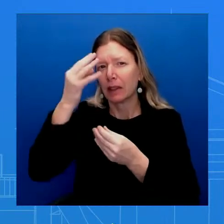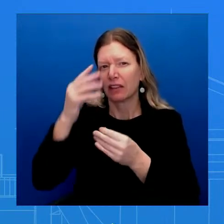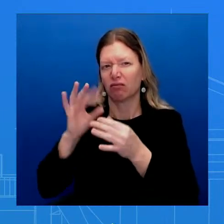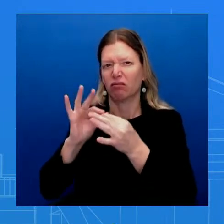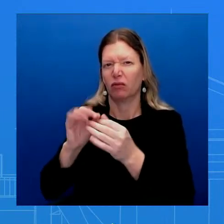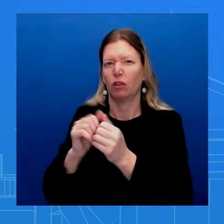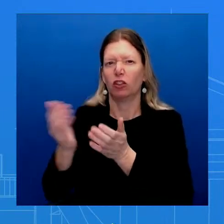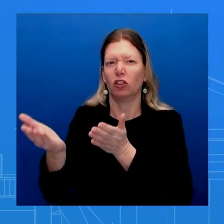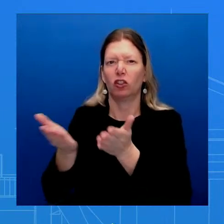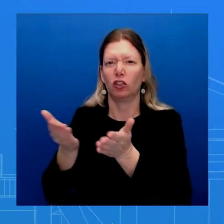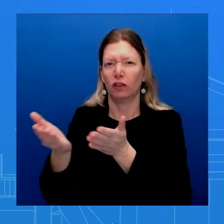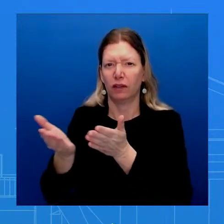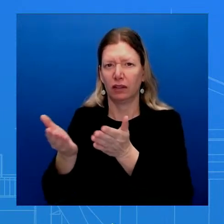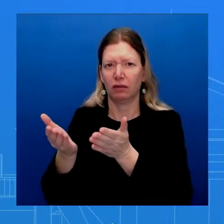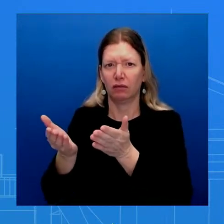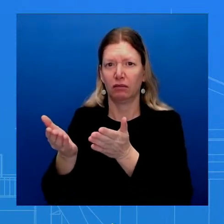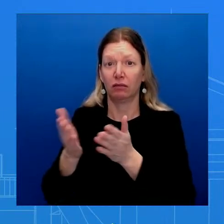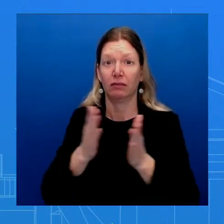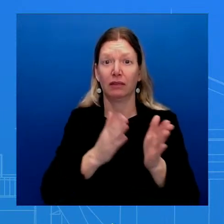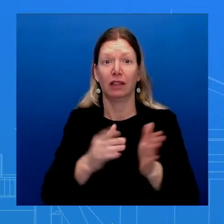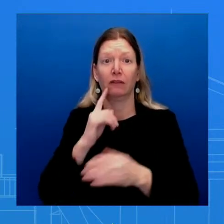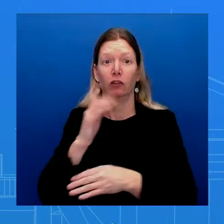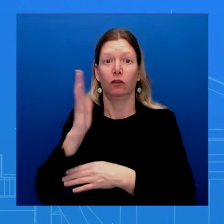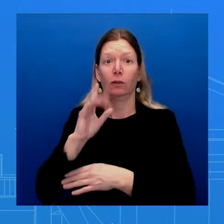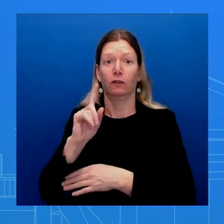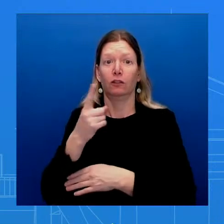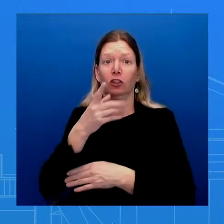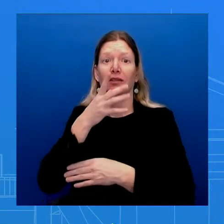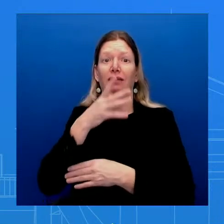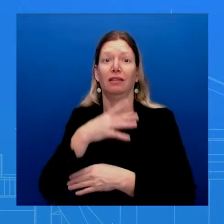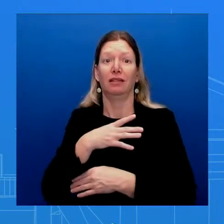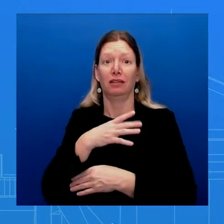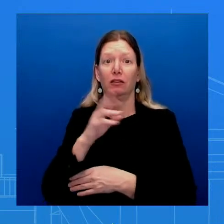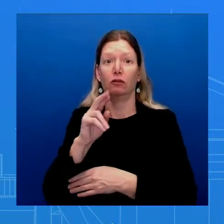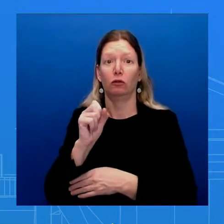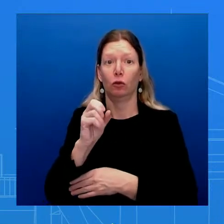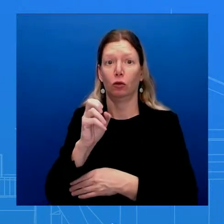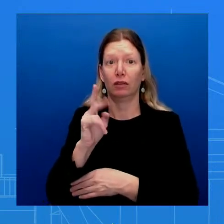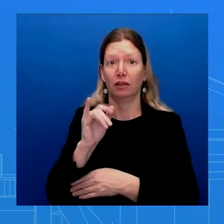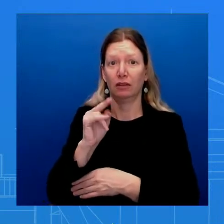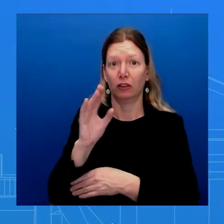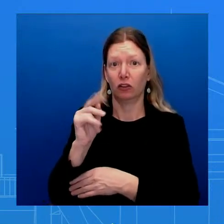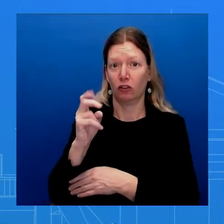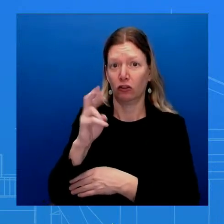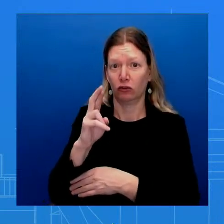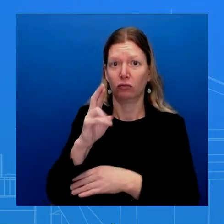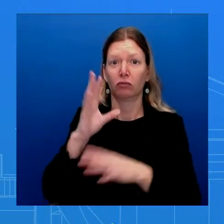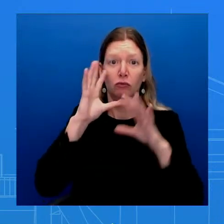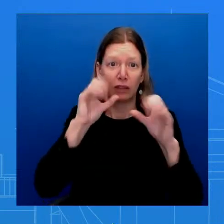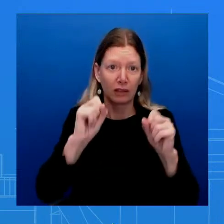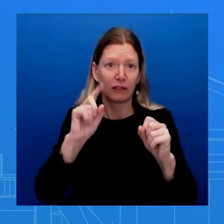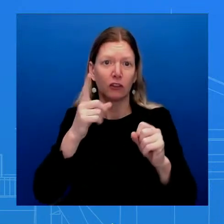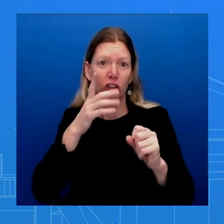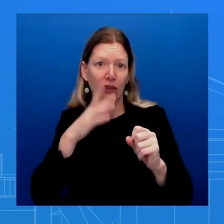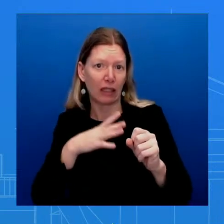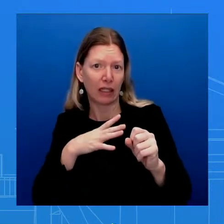The President and the First Lady, obviously, will -- will not be delivering remarks. So, we'll -- but as to anybody else speaking,